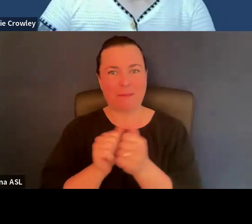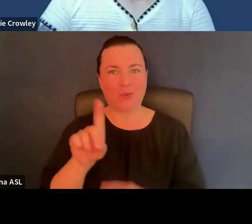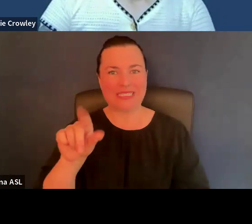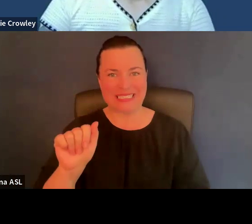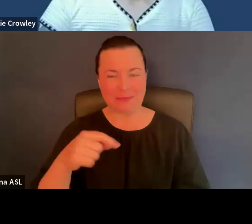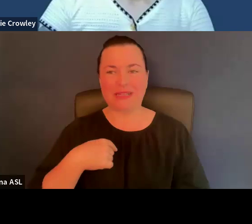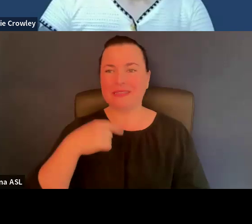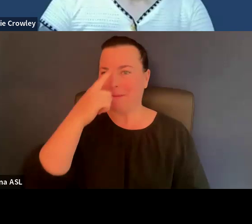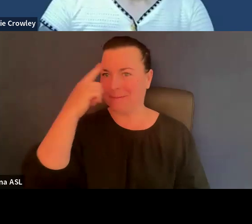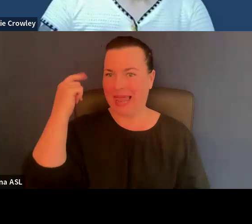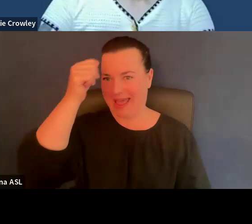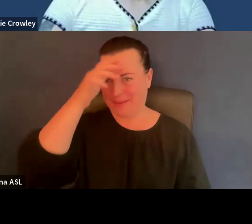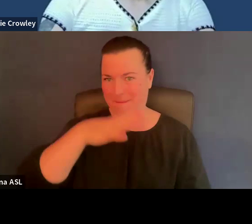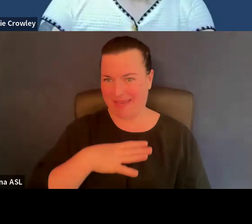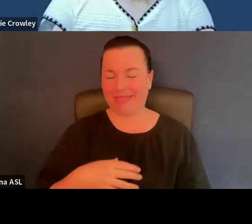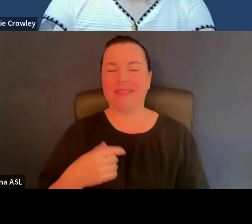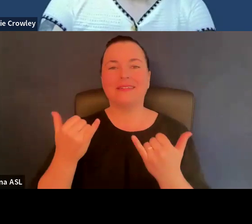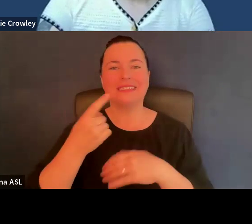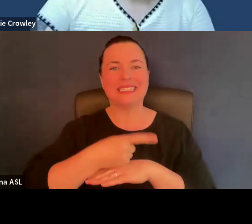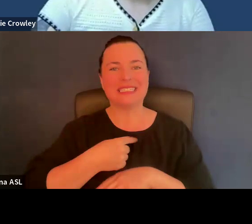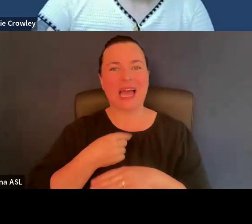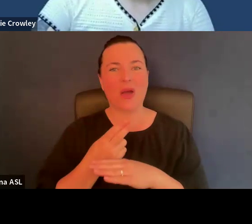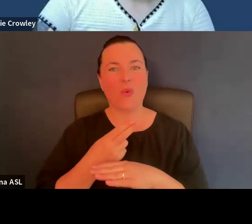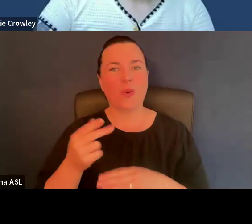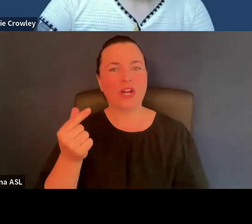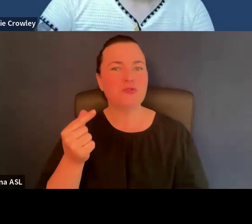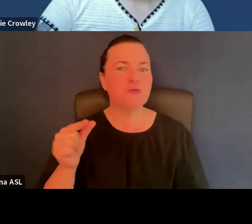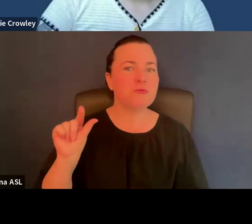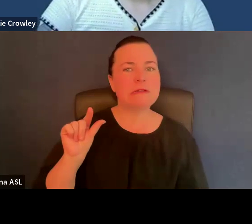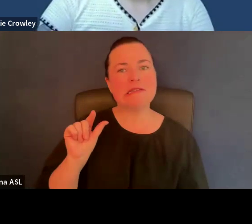Today I am wearing a greenish teal T-shirt,